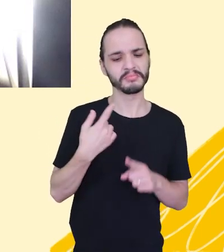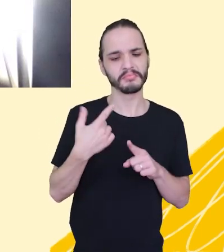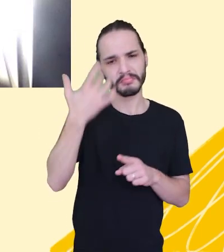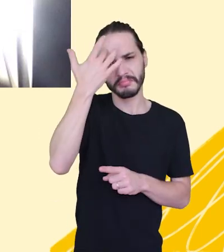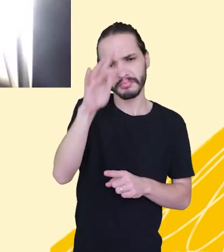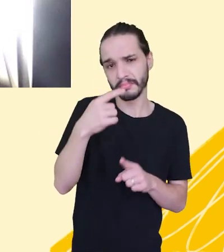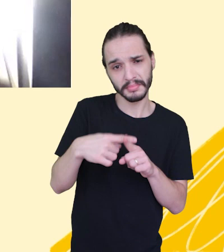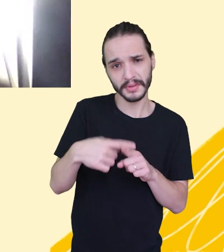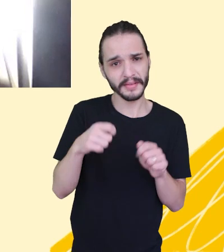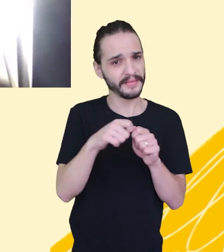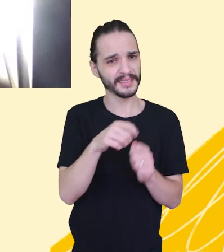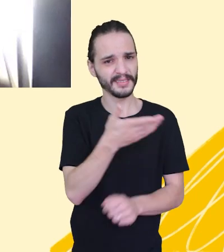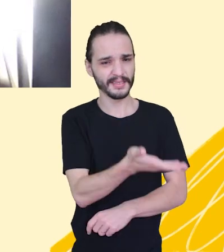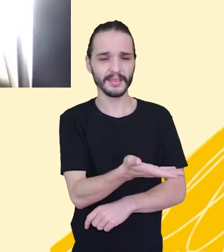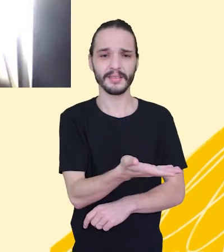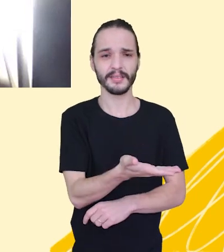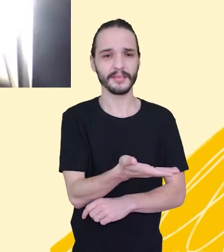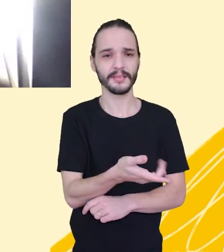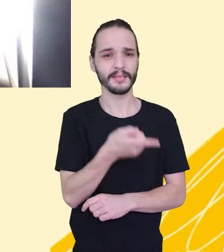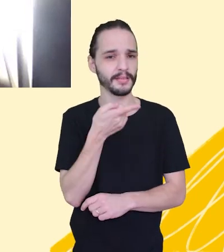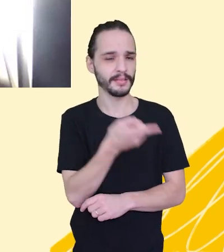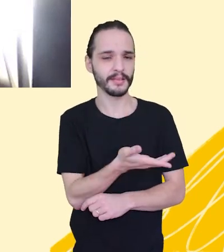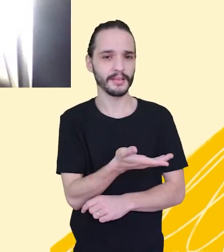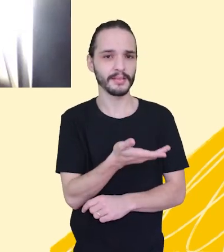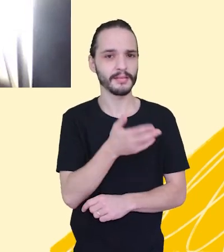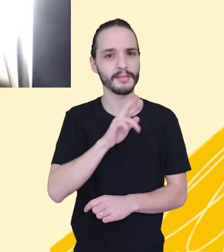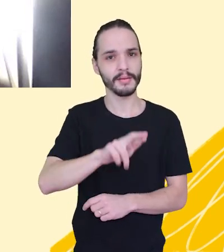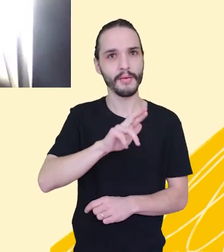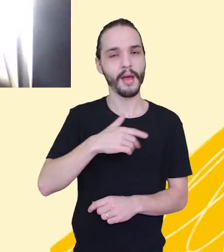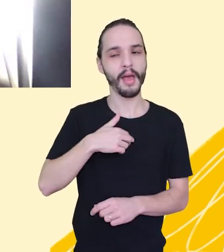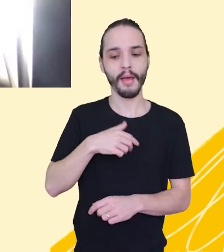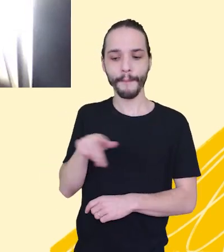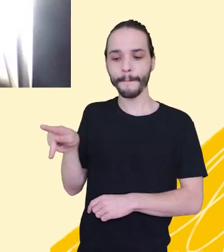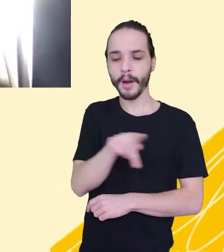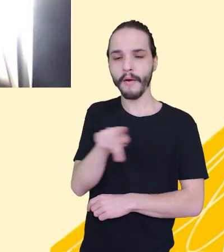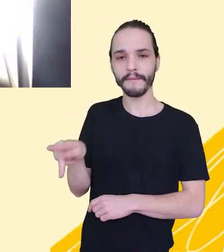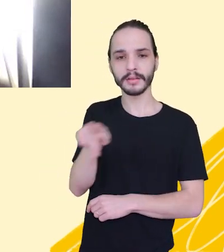I have no idea why I should that. This is completely...